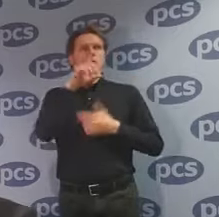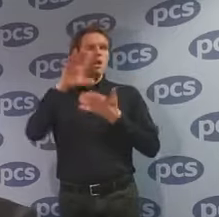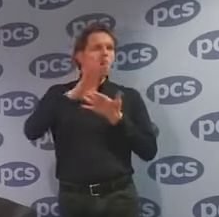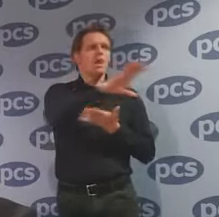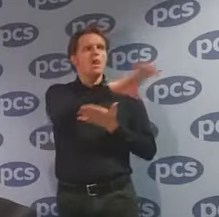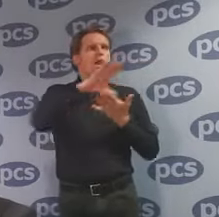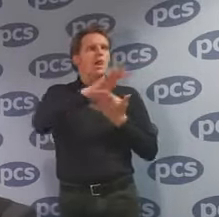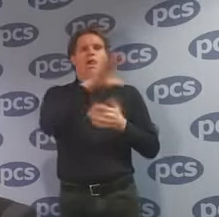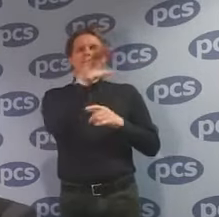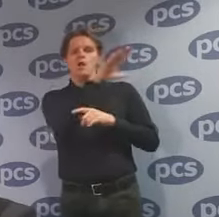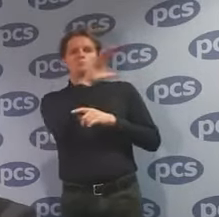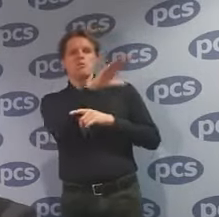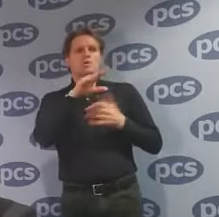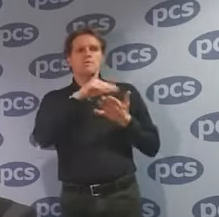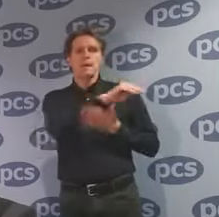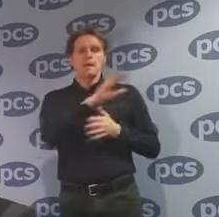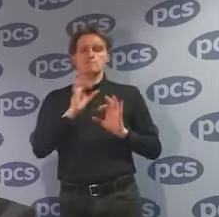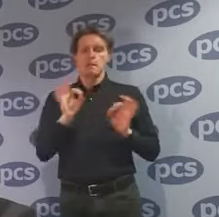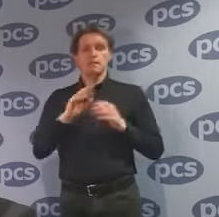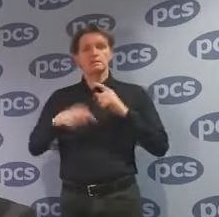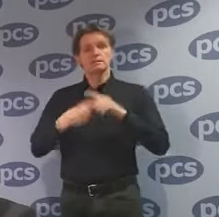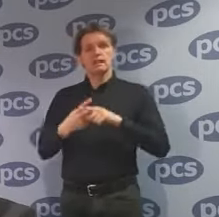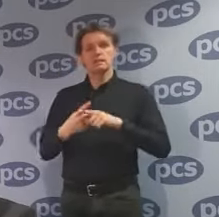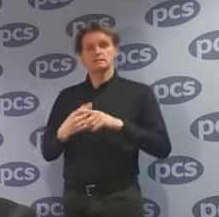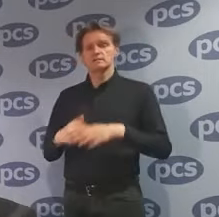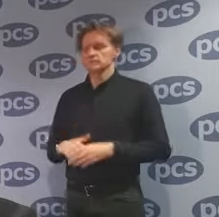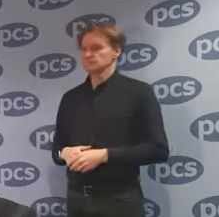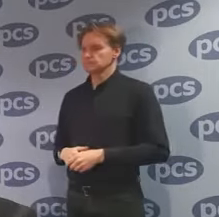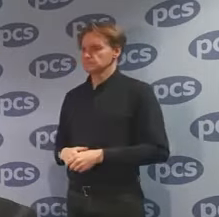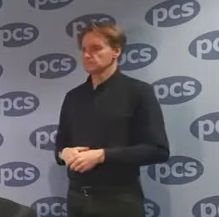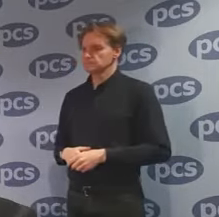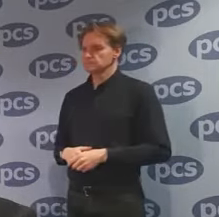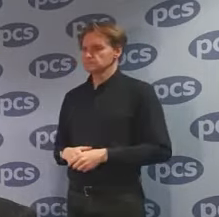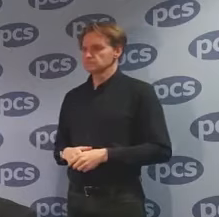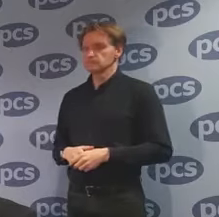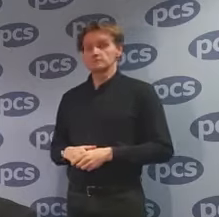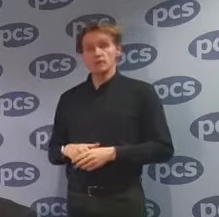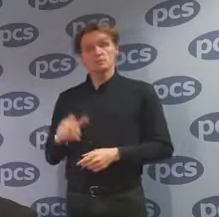off the hook. Absolutely and that's why our campaign for an alternative is